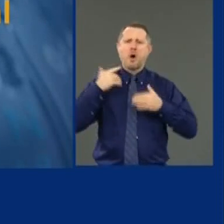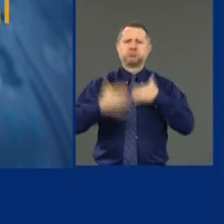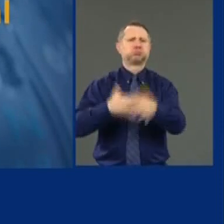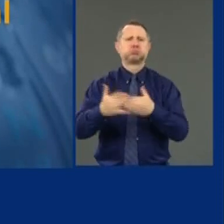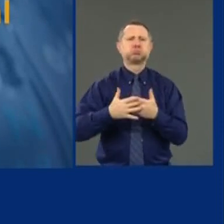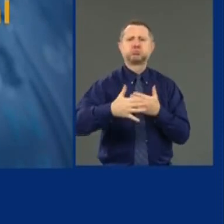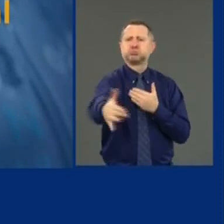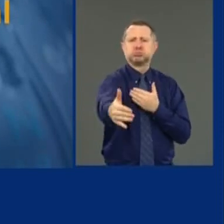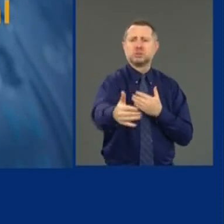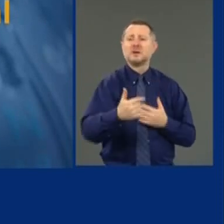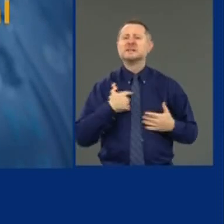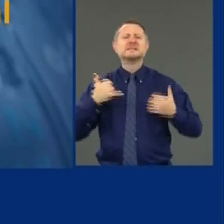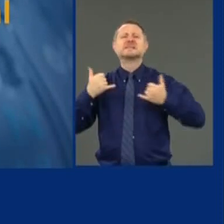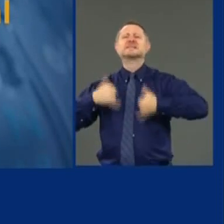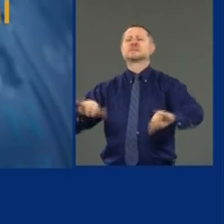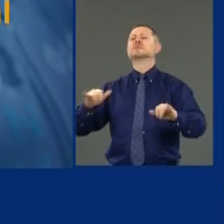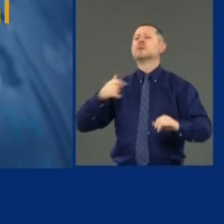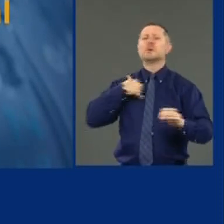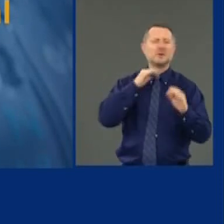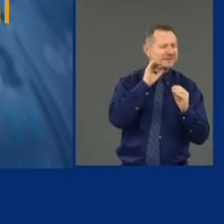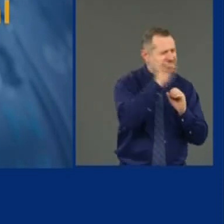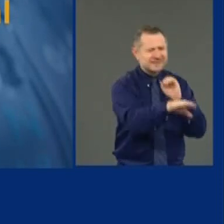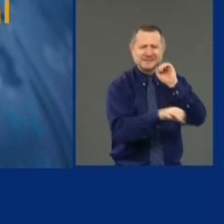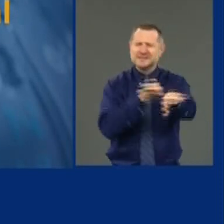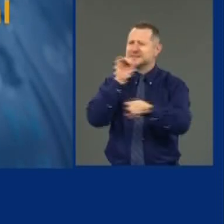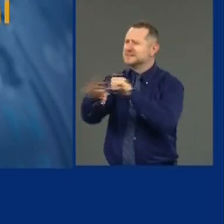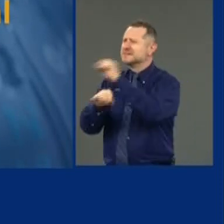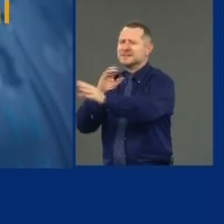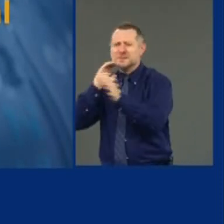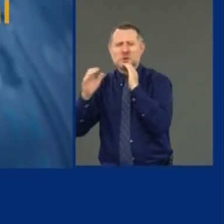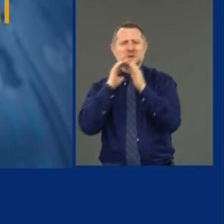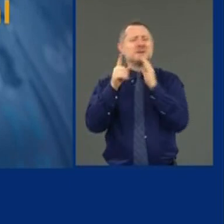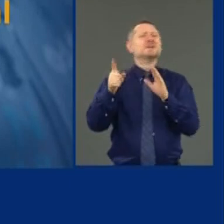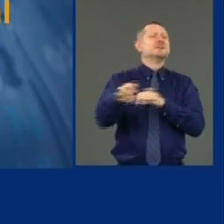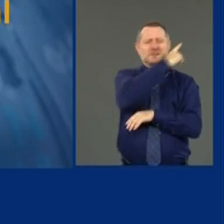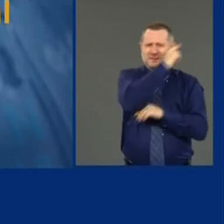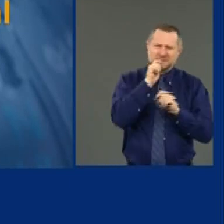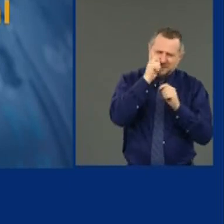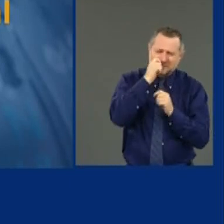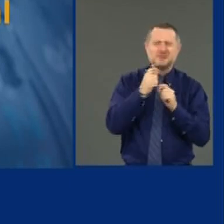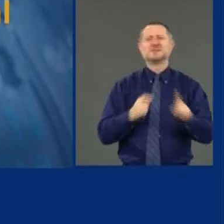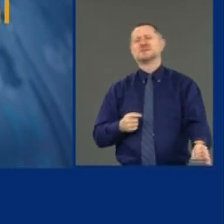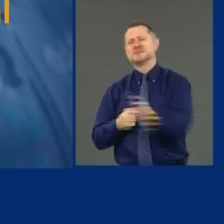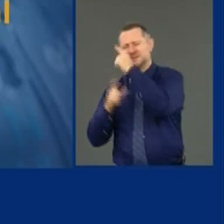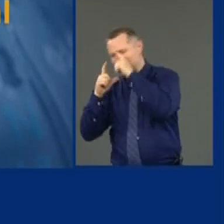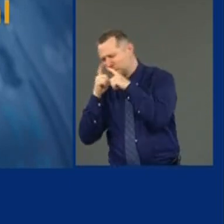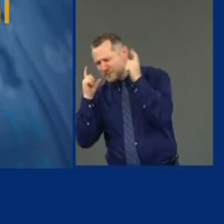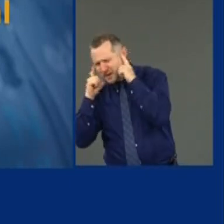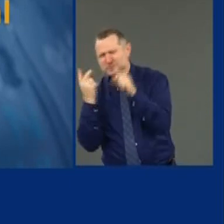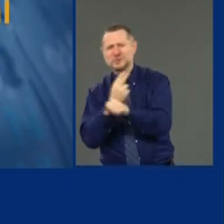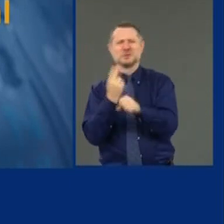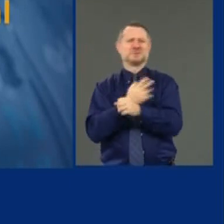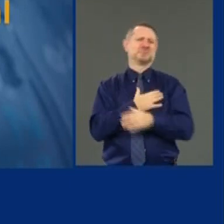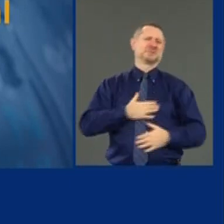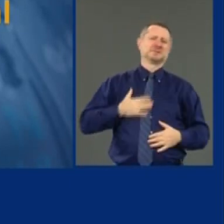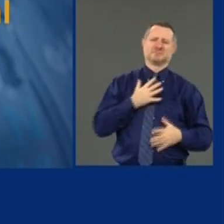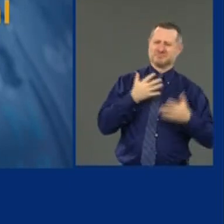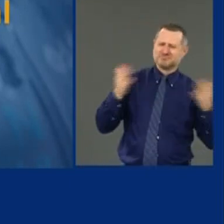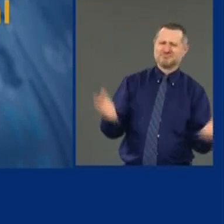THAT'S MY JOB AS GOVERNOR. THAT'S WHAT I HAVE BEEN DOING AND CONTINUE TO DO. I'M TRYING TO COMMUNICATE TO PEOPLE HOW IMPORTANT IT IS TO